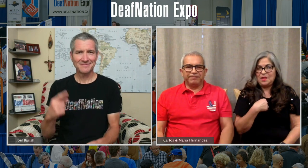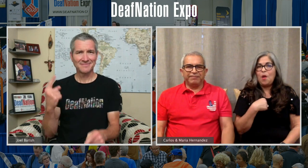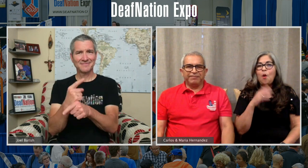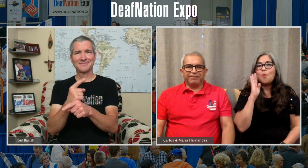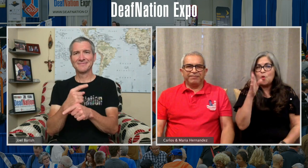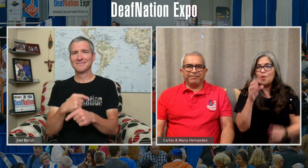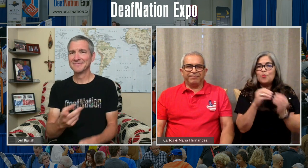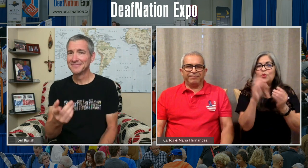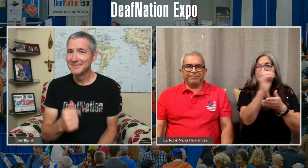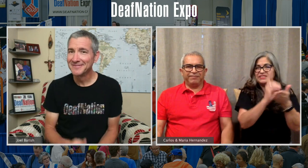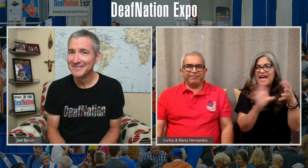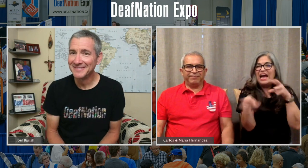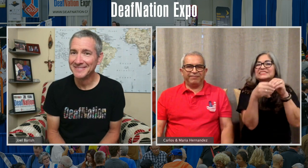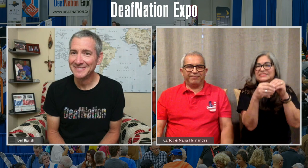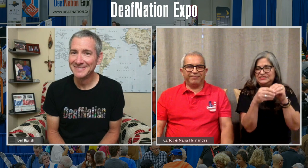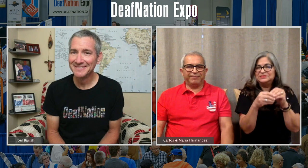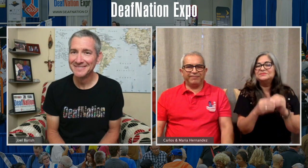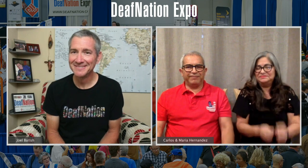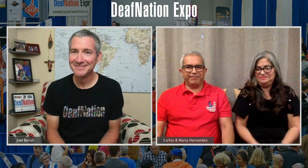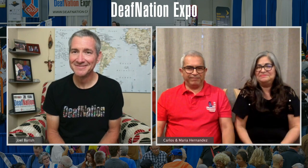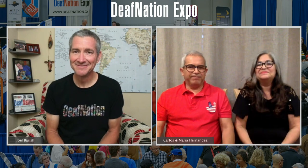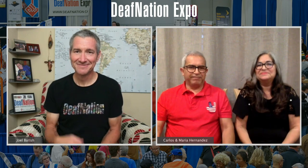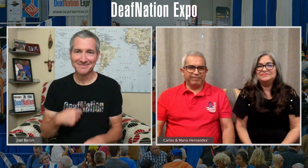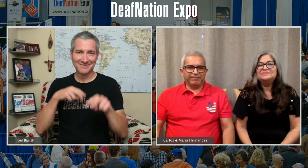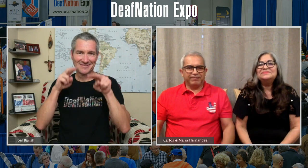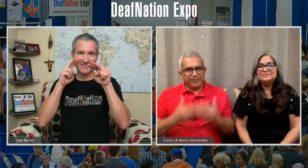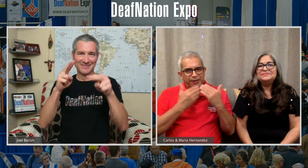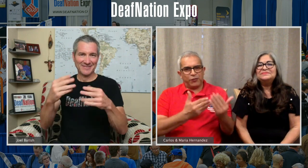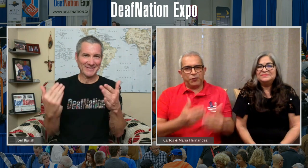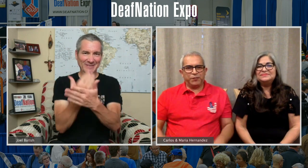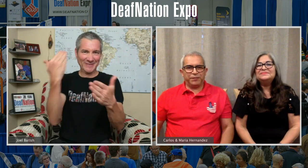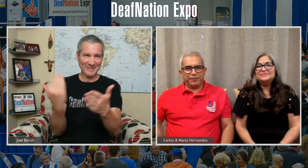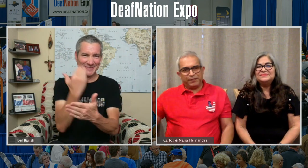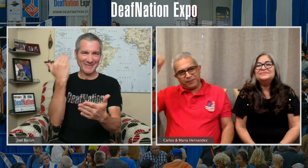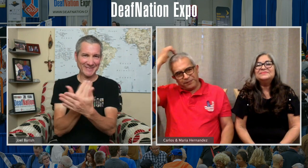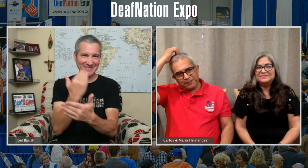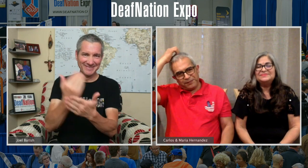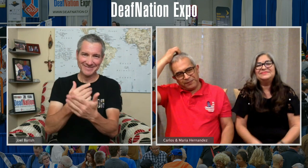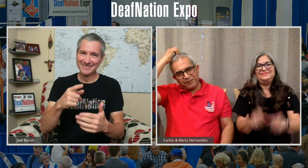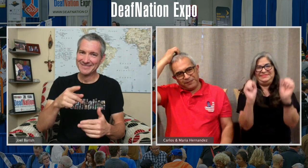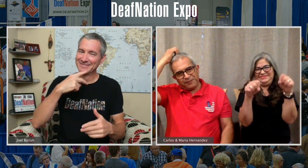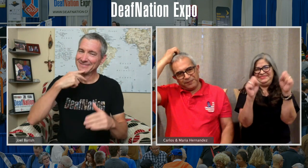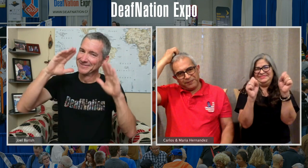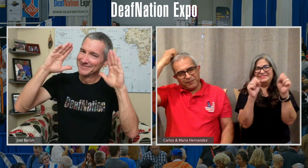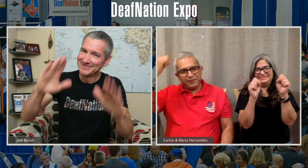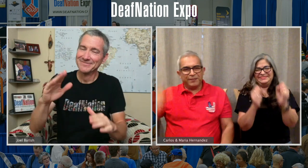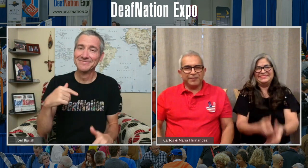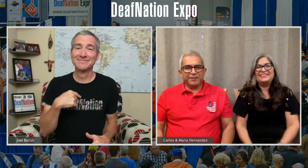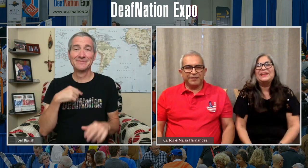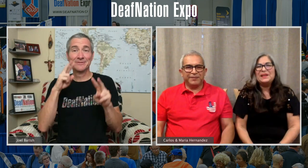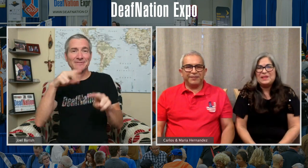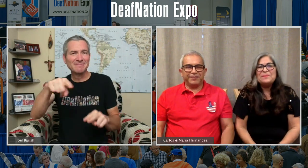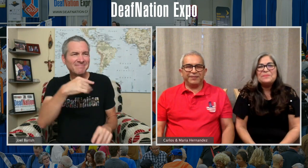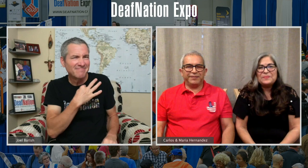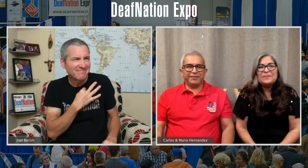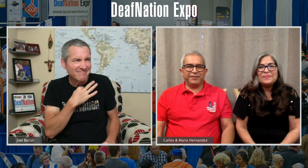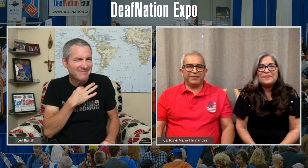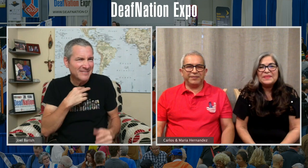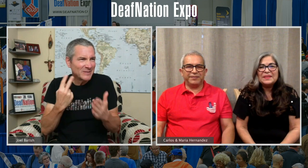We will add more designs. I look forward to seeing the new things. That’s great! I look forward to it, if you’re curious